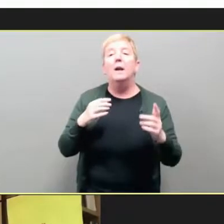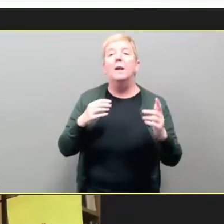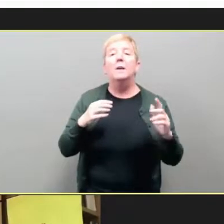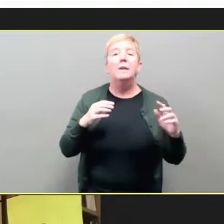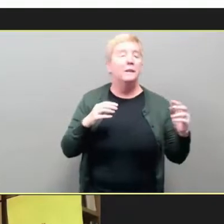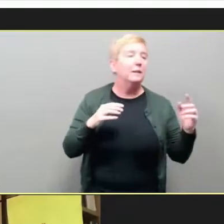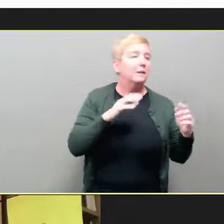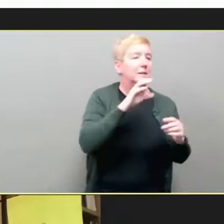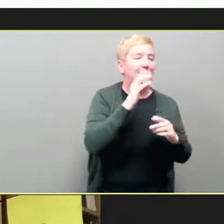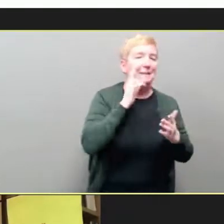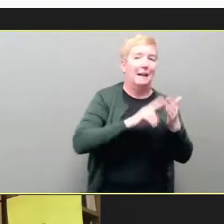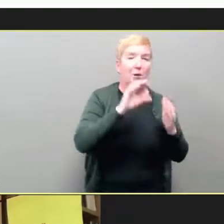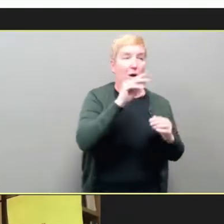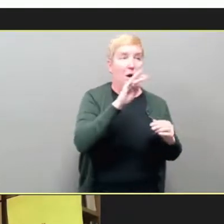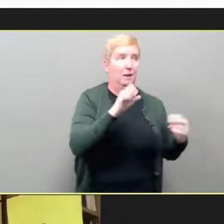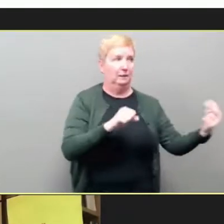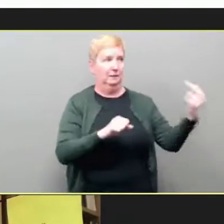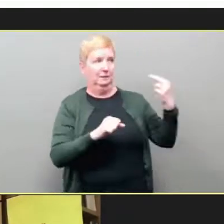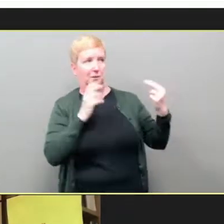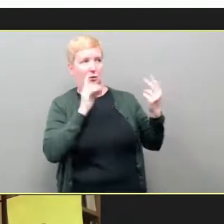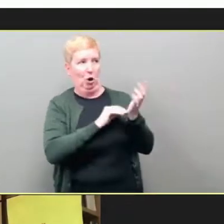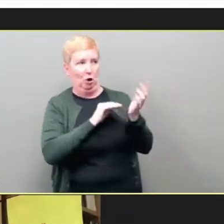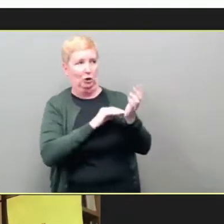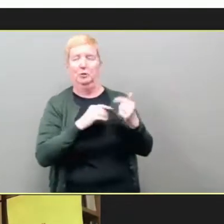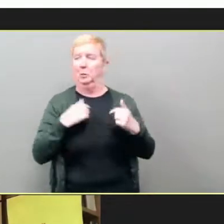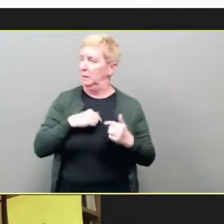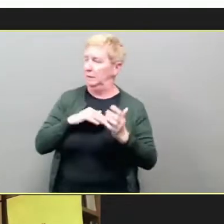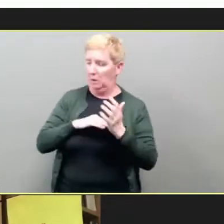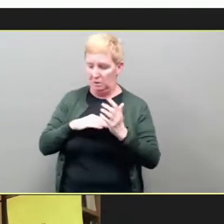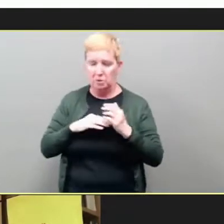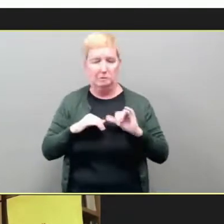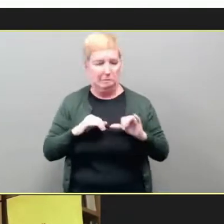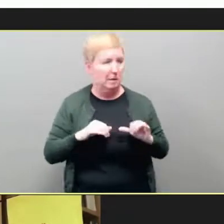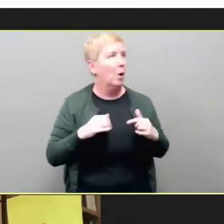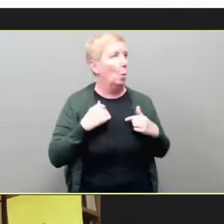Please, if you've not had a conversation with the person, uh, you